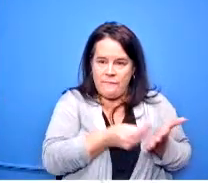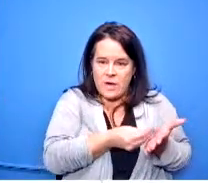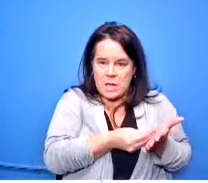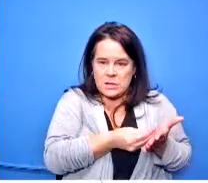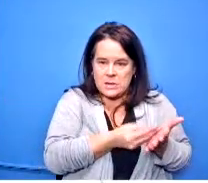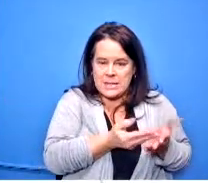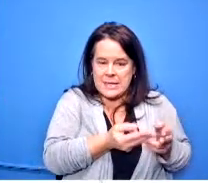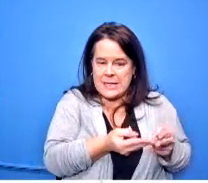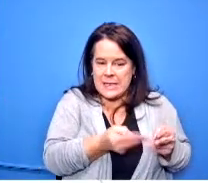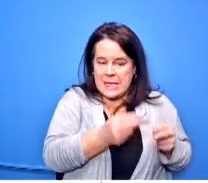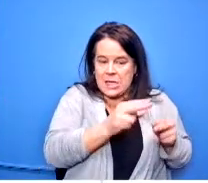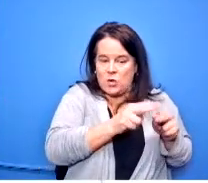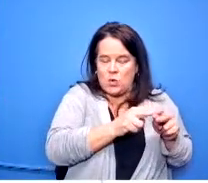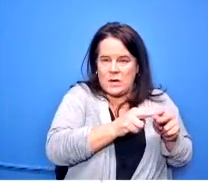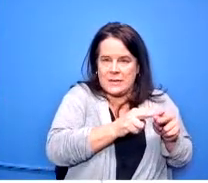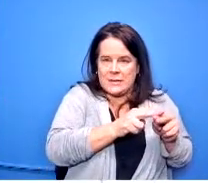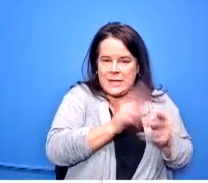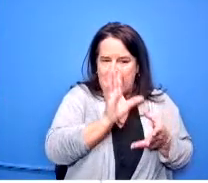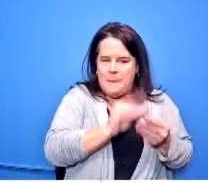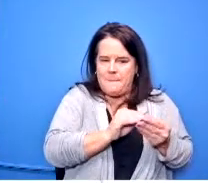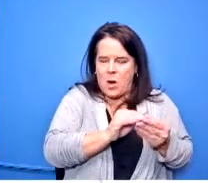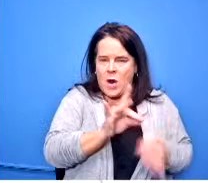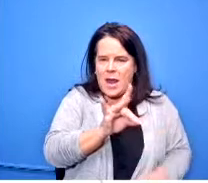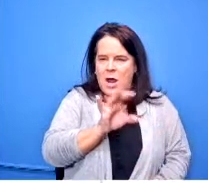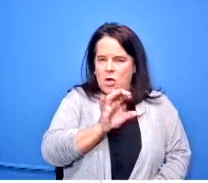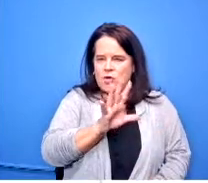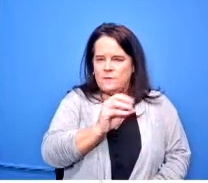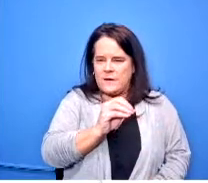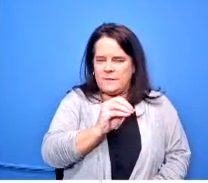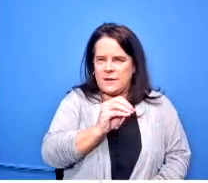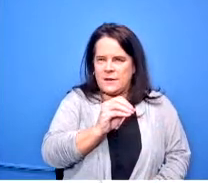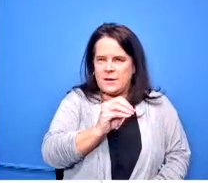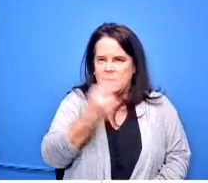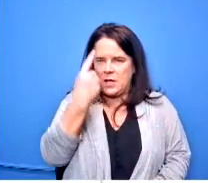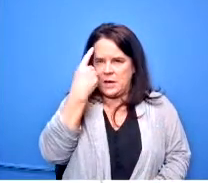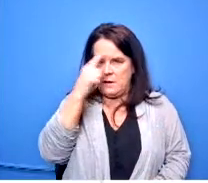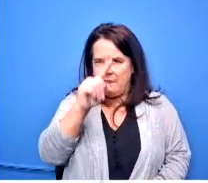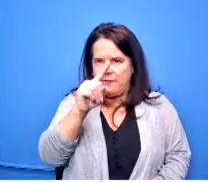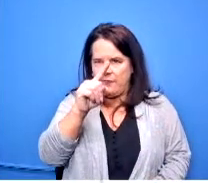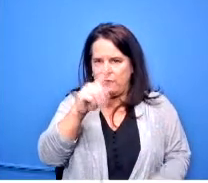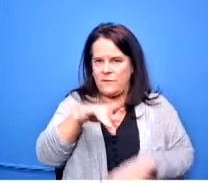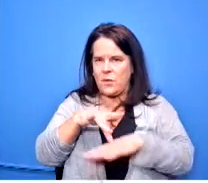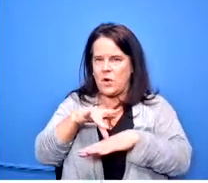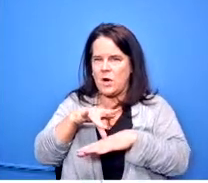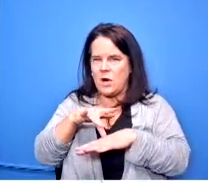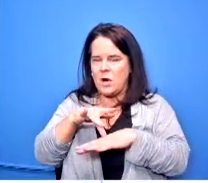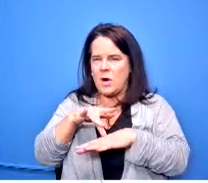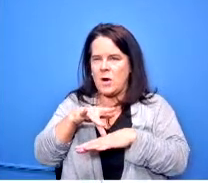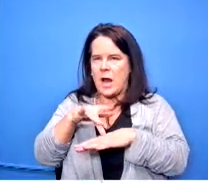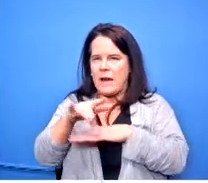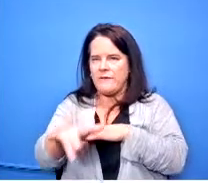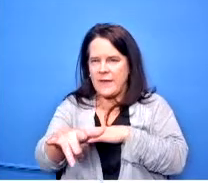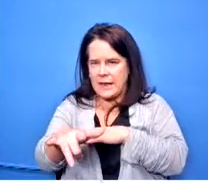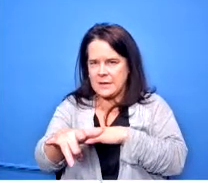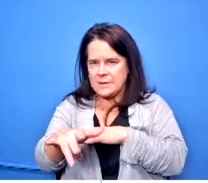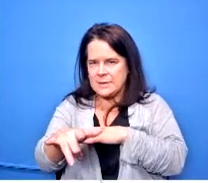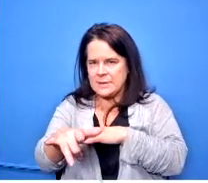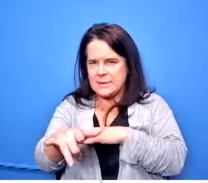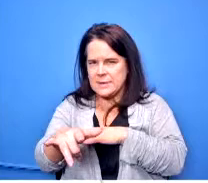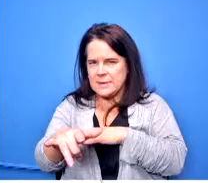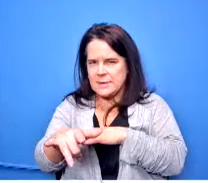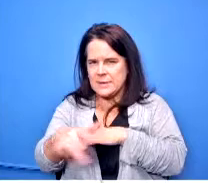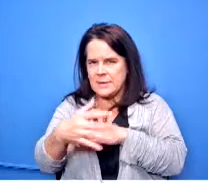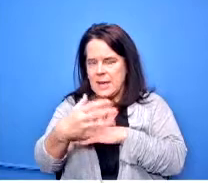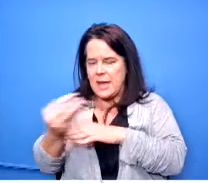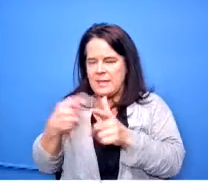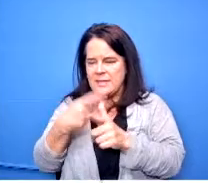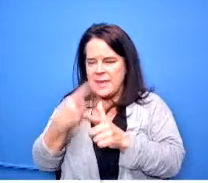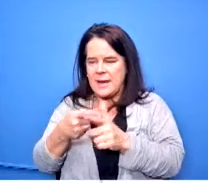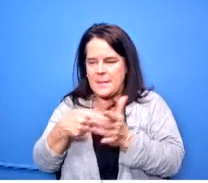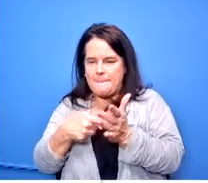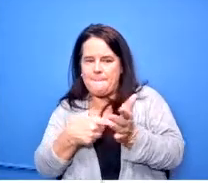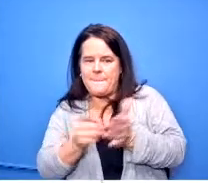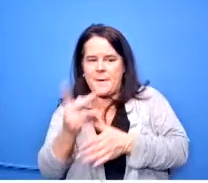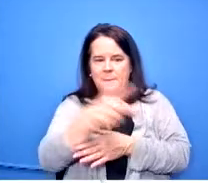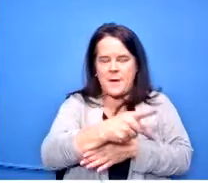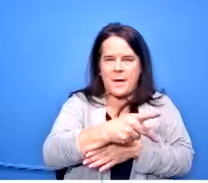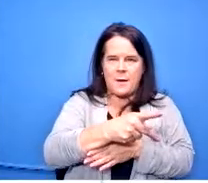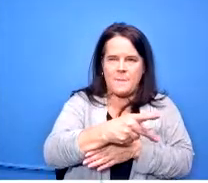by the amount 850 for the advanced for today's and the when they repay we are increa repay